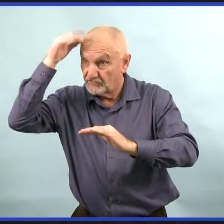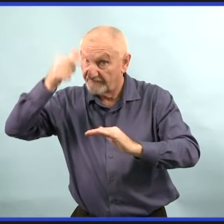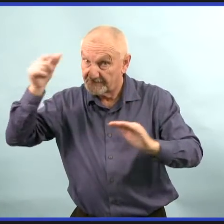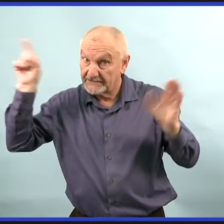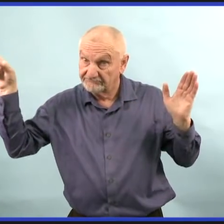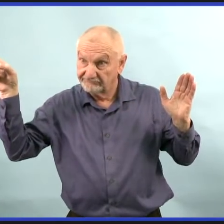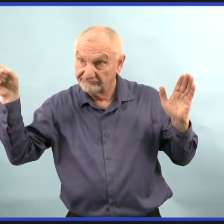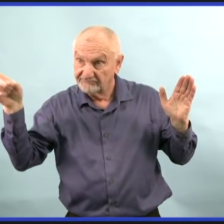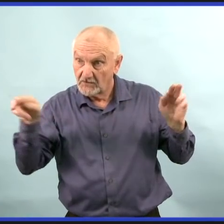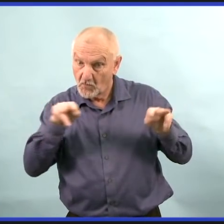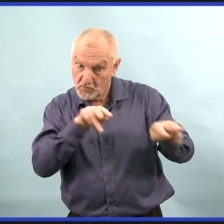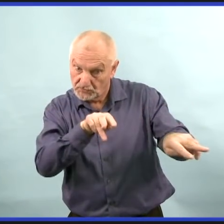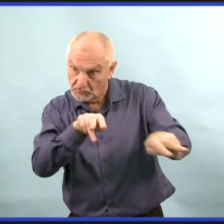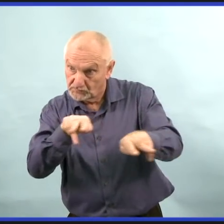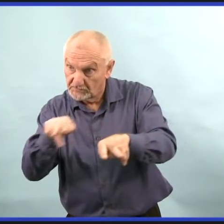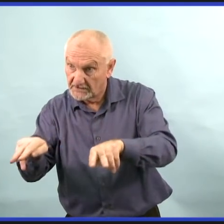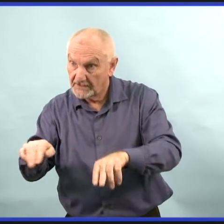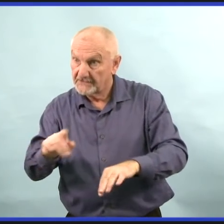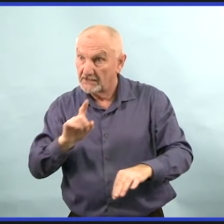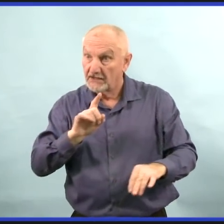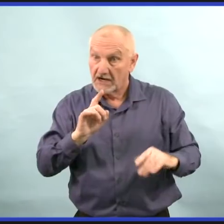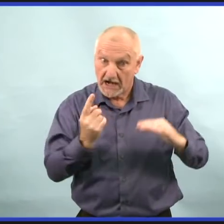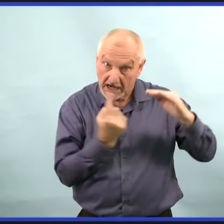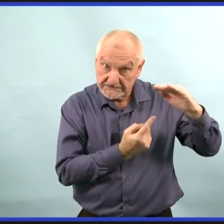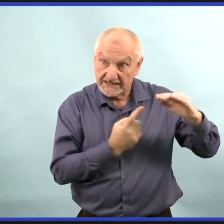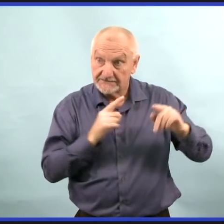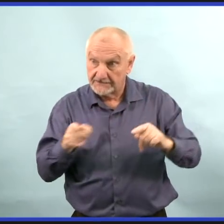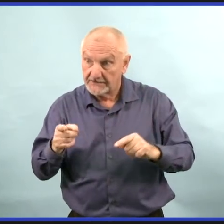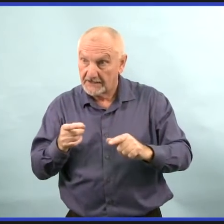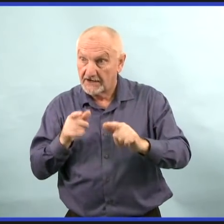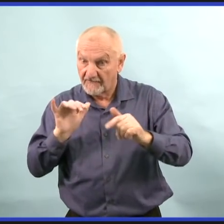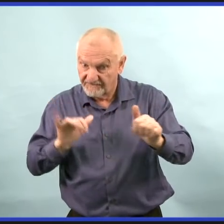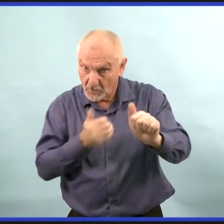being tested and and following up in that manner and we'll be doing